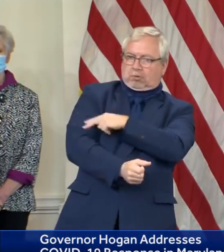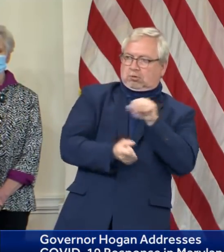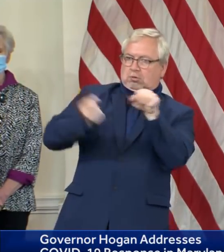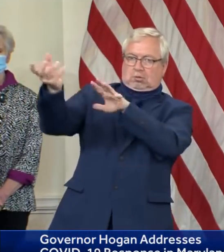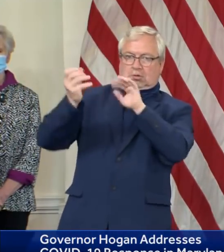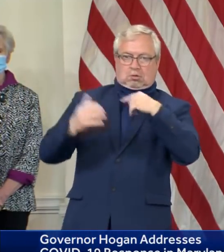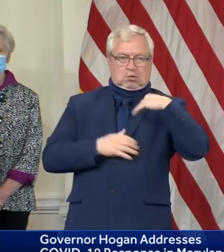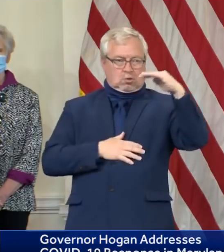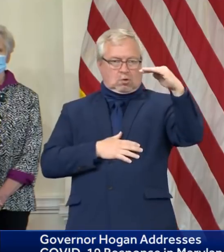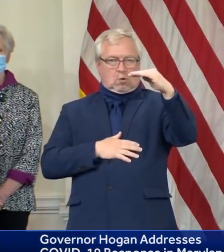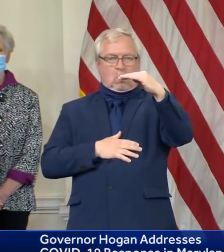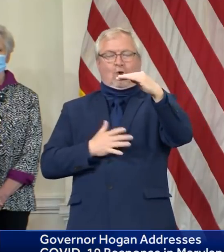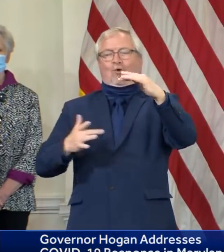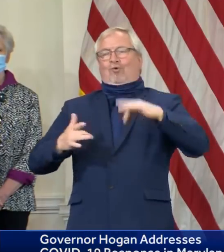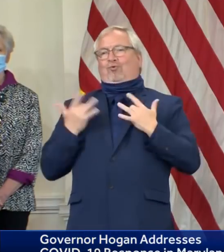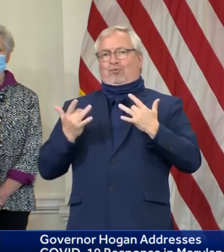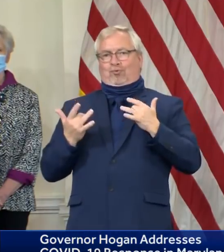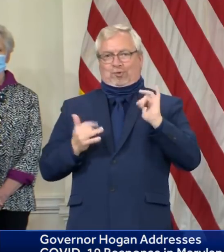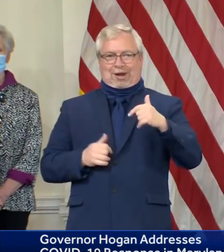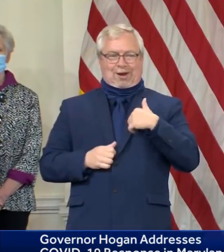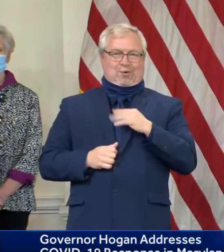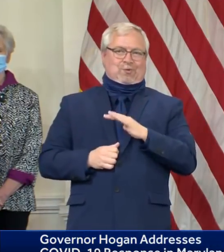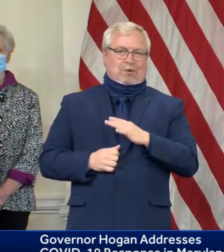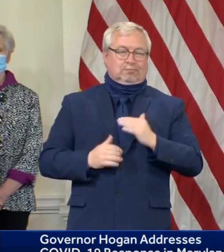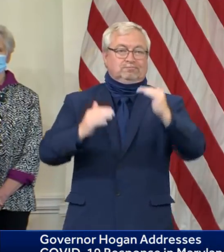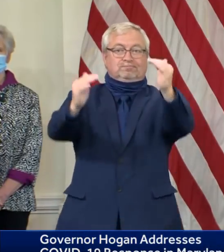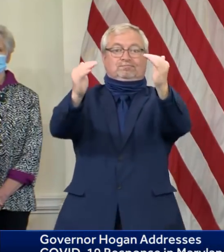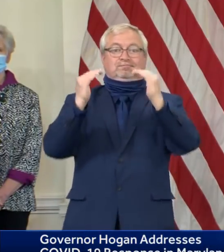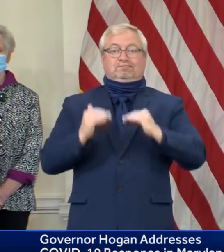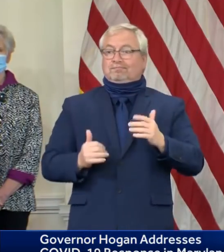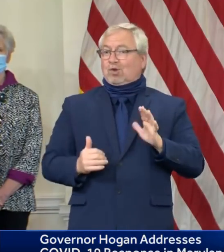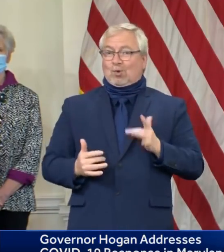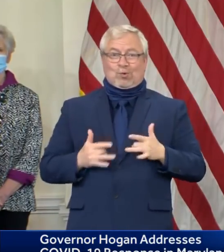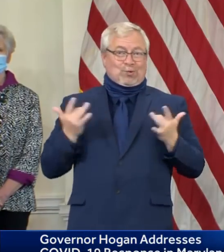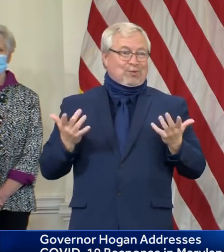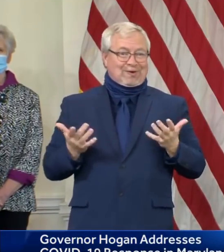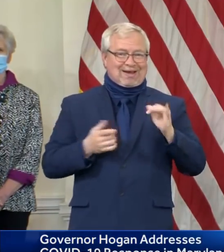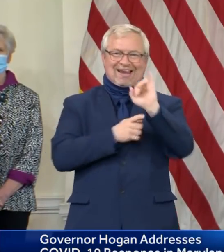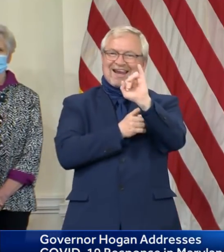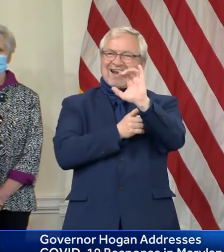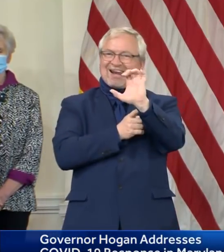OVERALL, WE ARE DOWN SLIGHTLY FROM WHERE WE WERE A WEEK AGO.